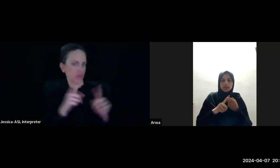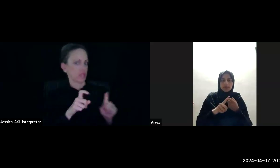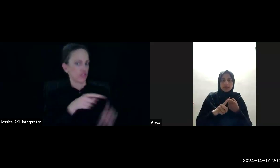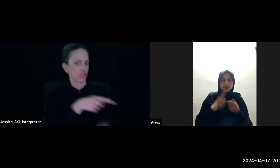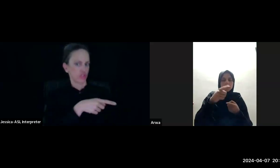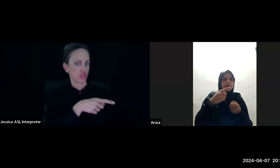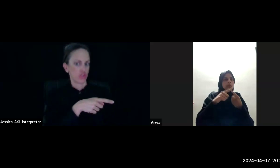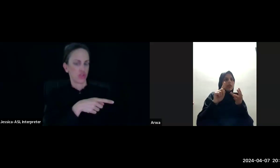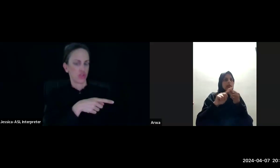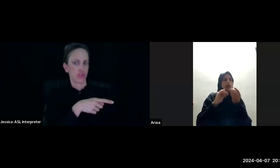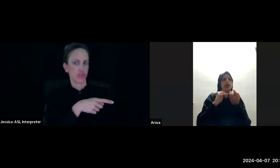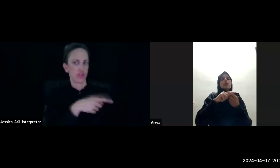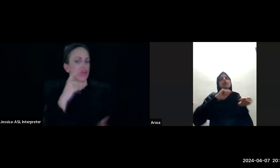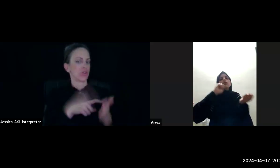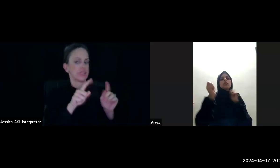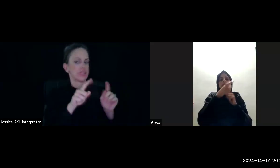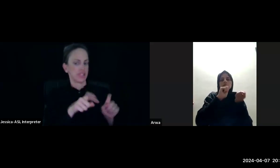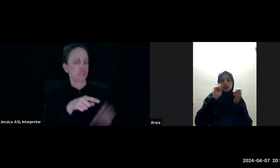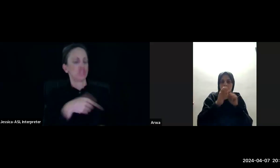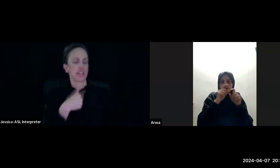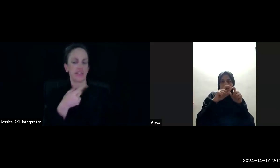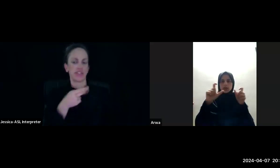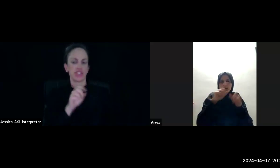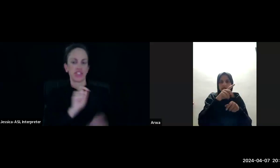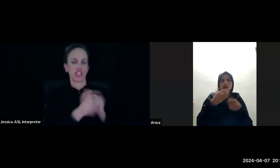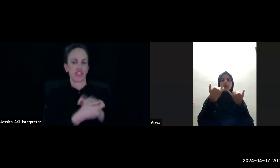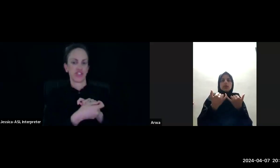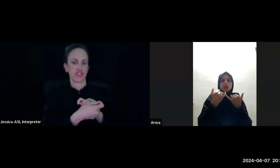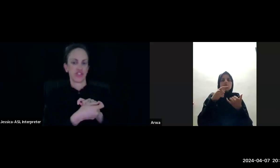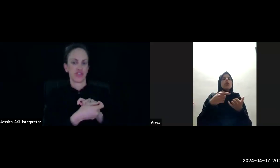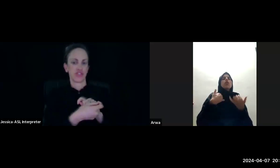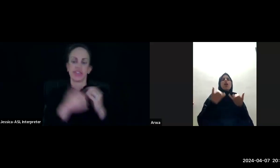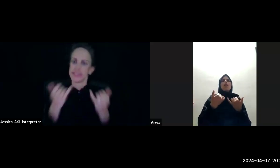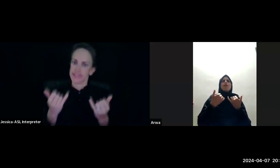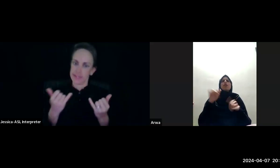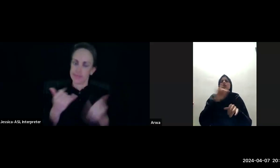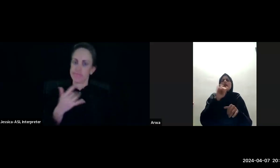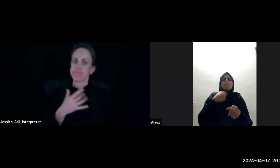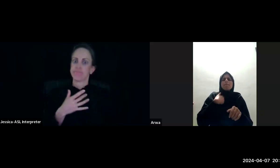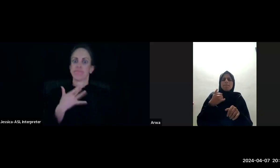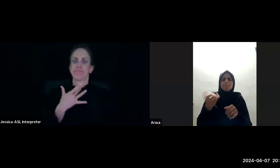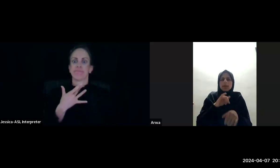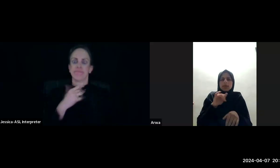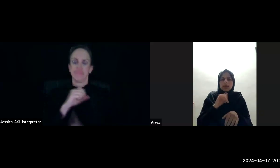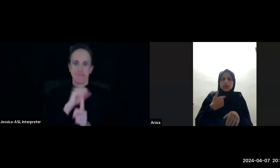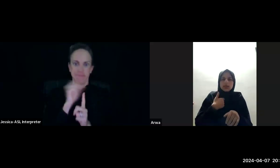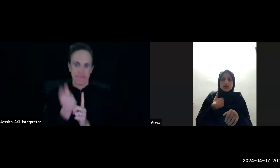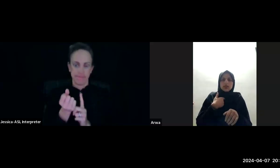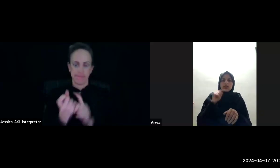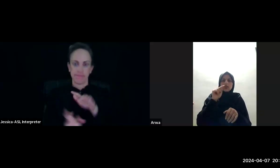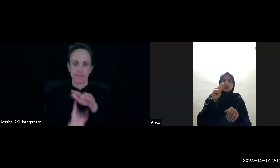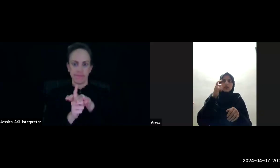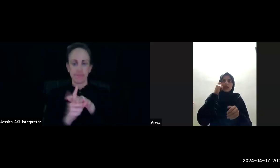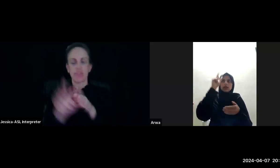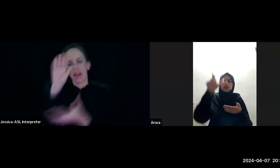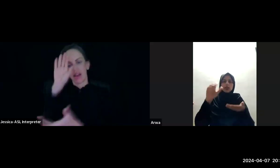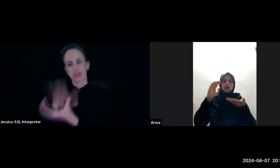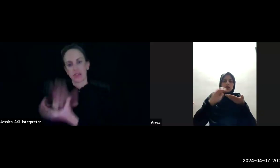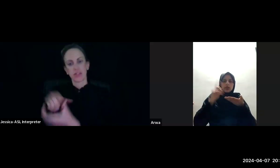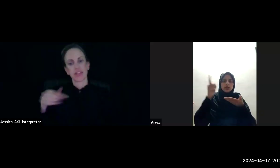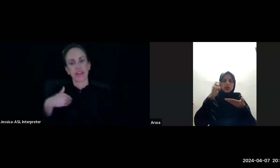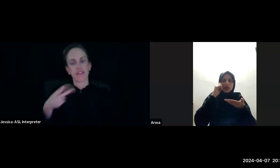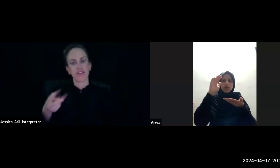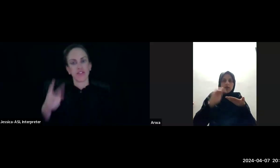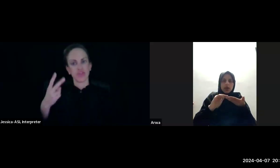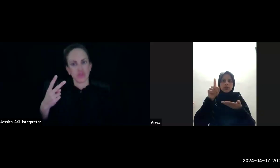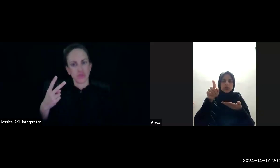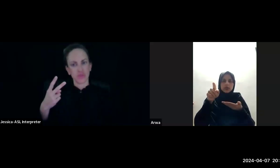she had a change. so now we have a situation where the husband has two wrong copies. the wife has one